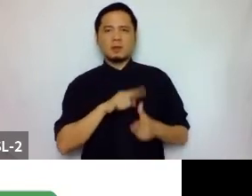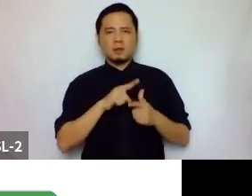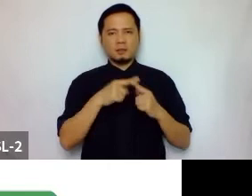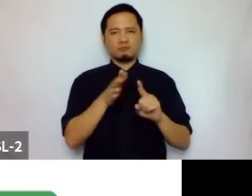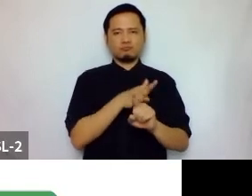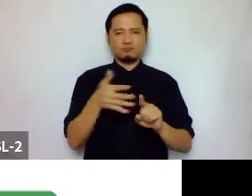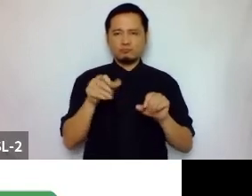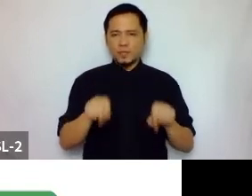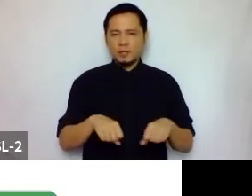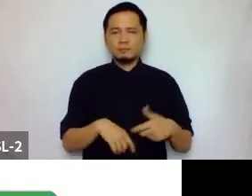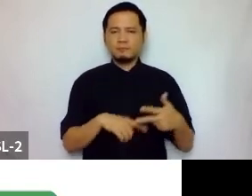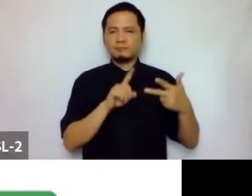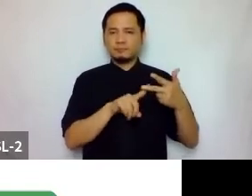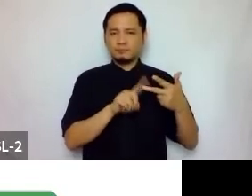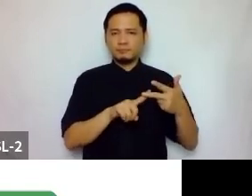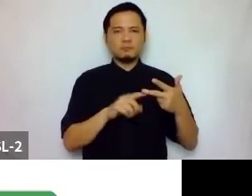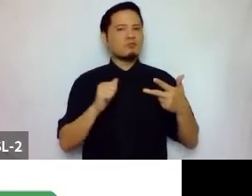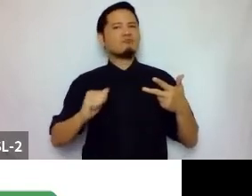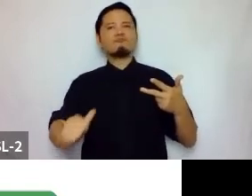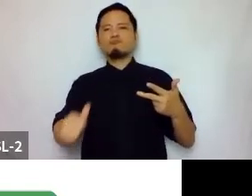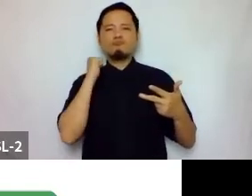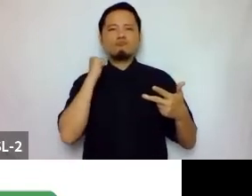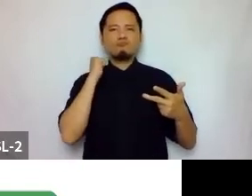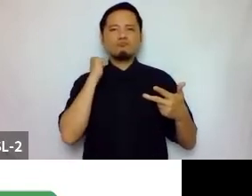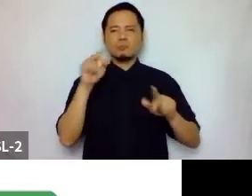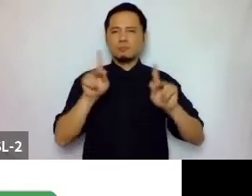And finally you have the rejectors or the averse.